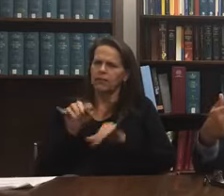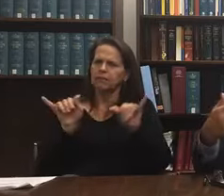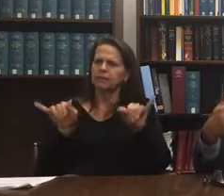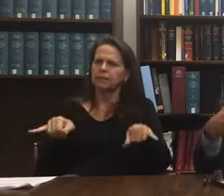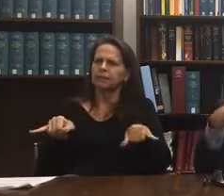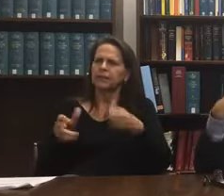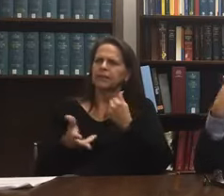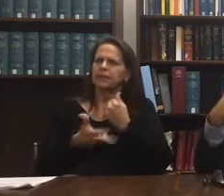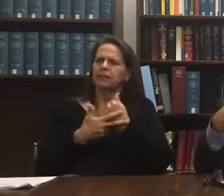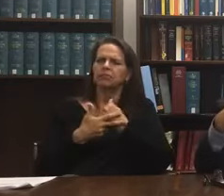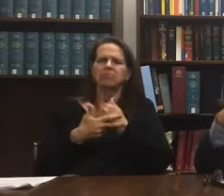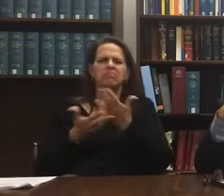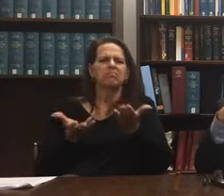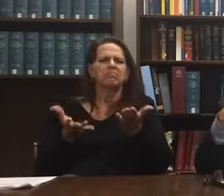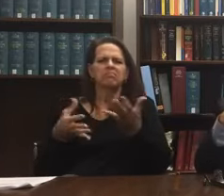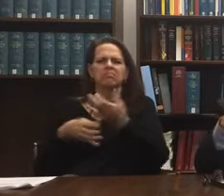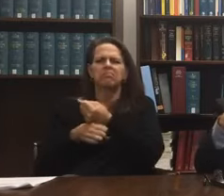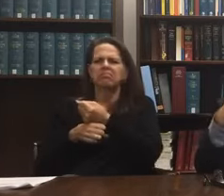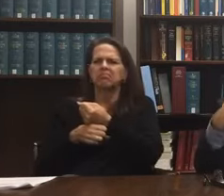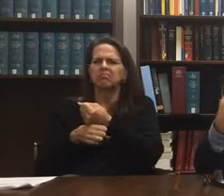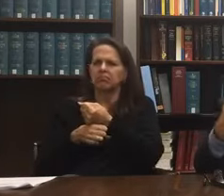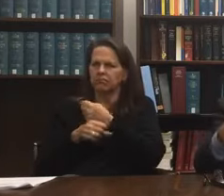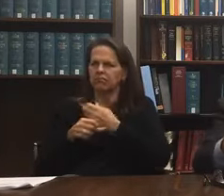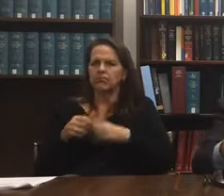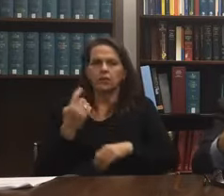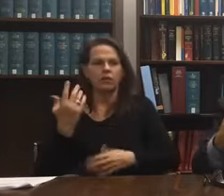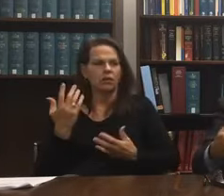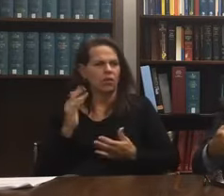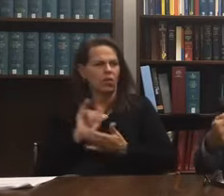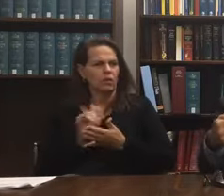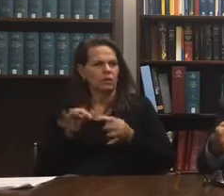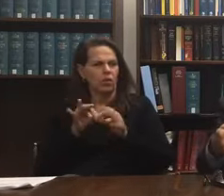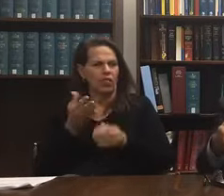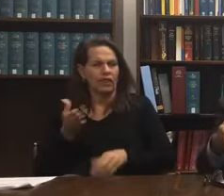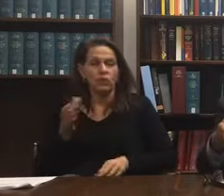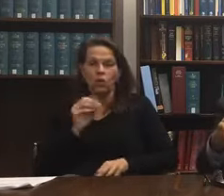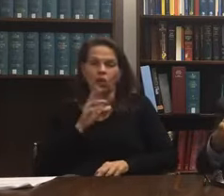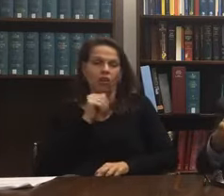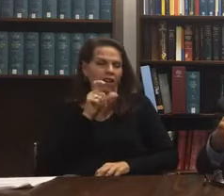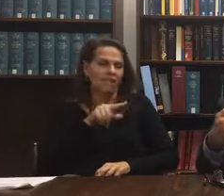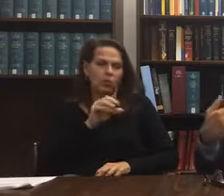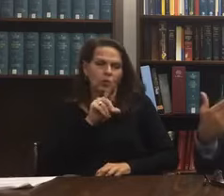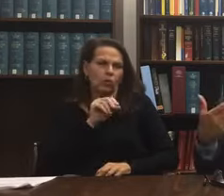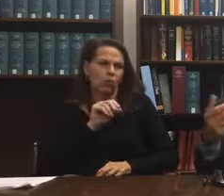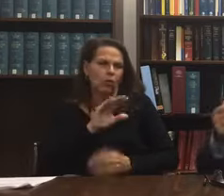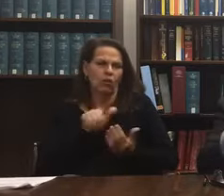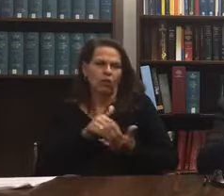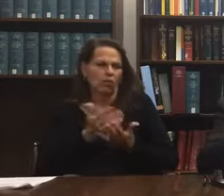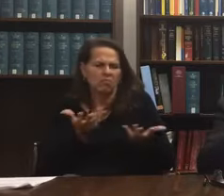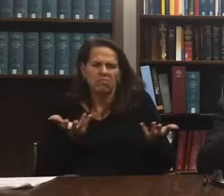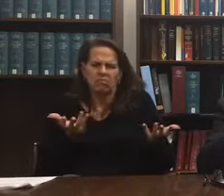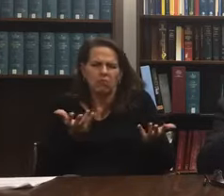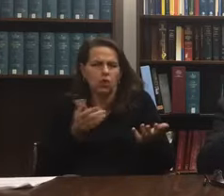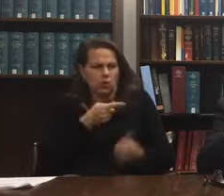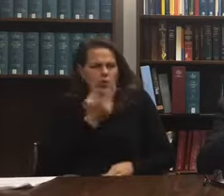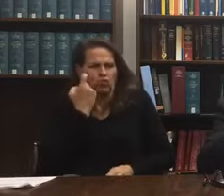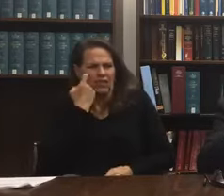that just a summation of the key points or you don't have to do it at all because you will have just testified so